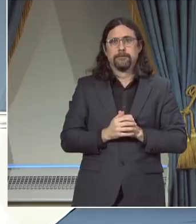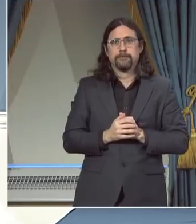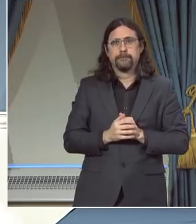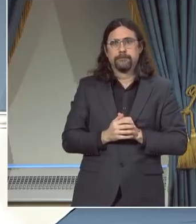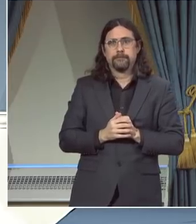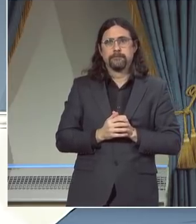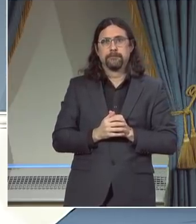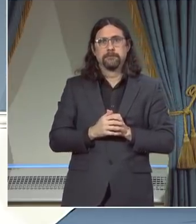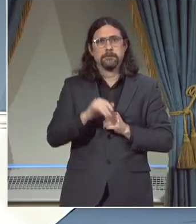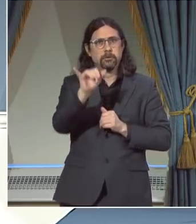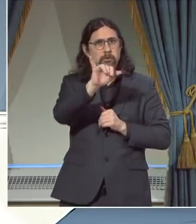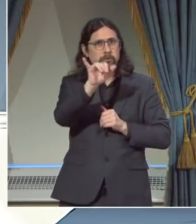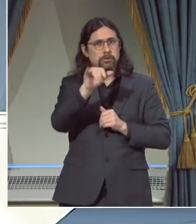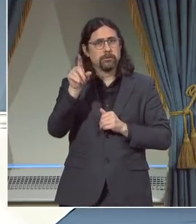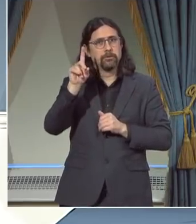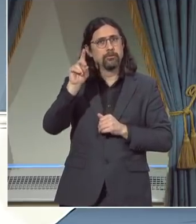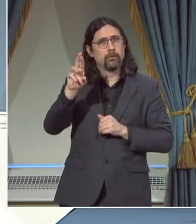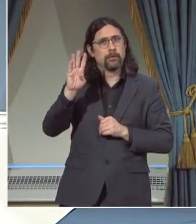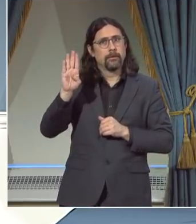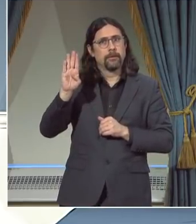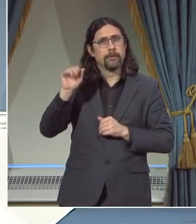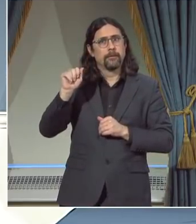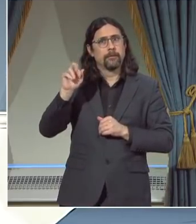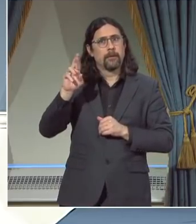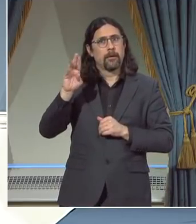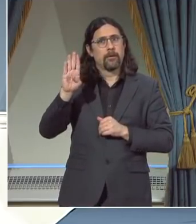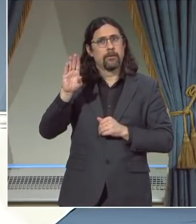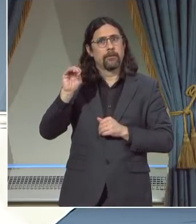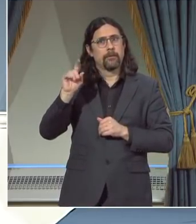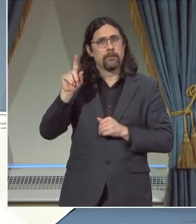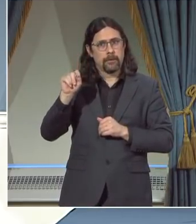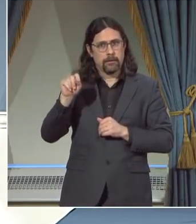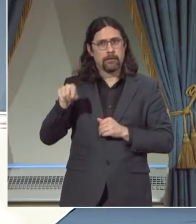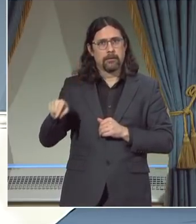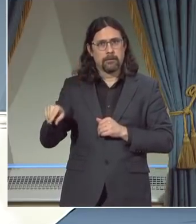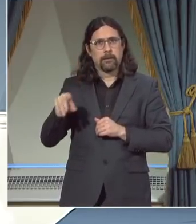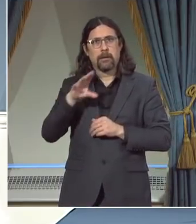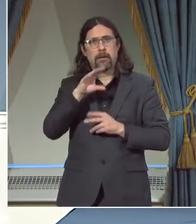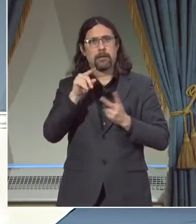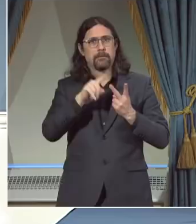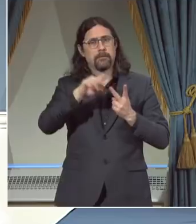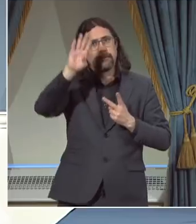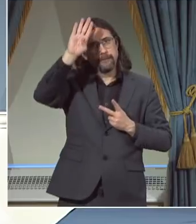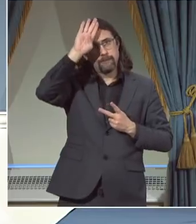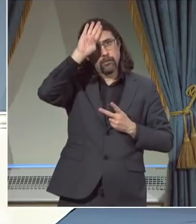ALSO, JUST A REMINDER THAT WE HAVE DR. BARBOT, POLICE